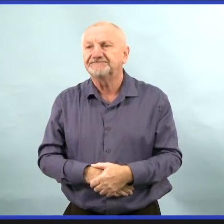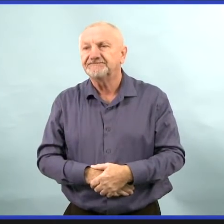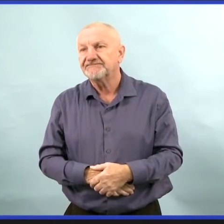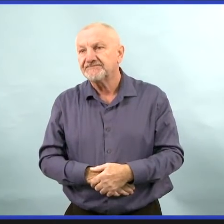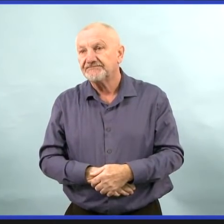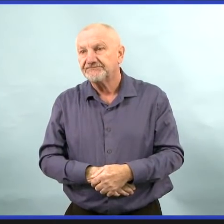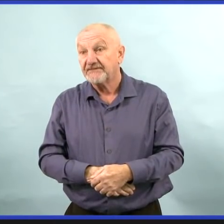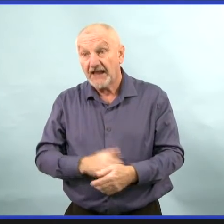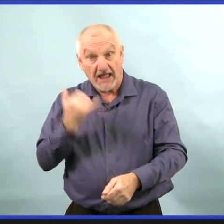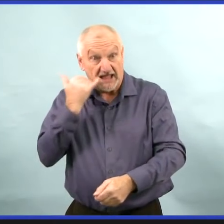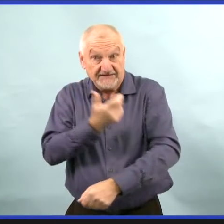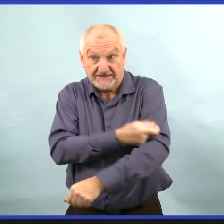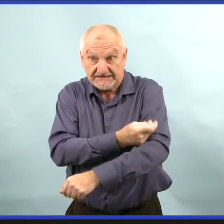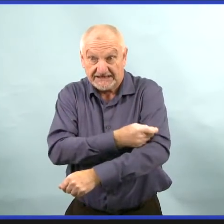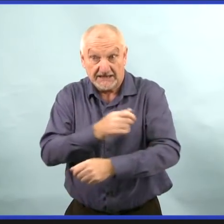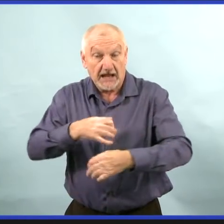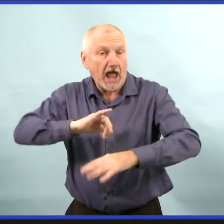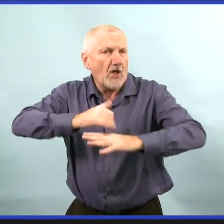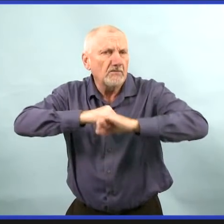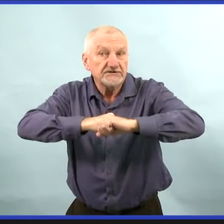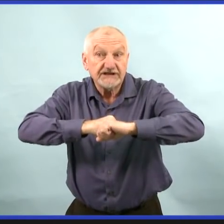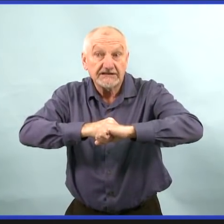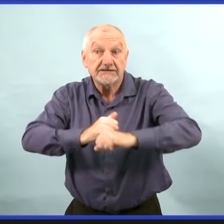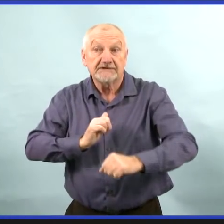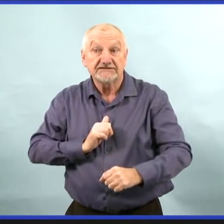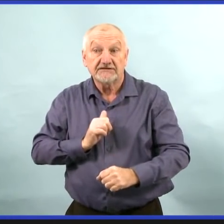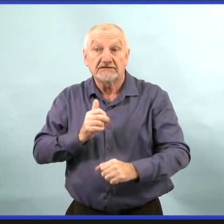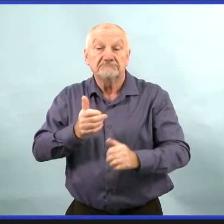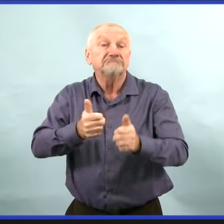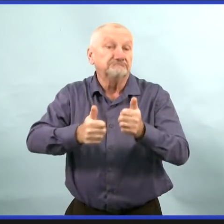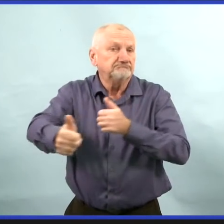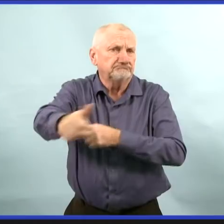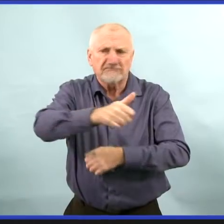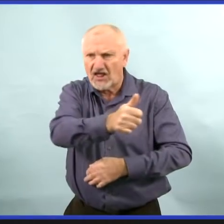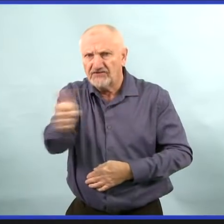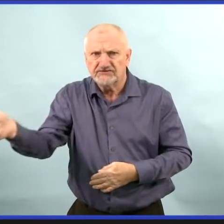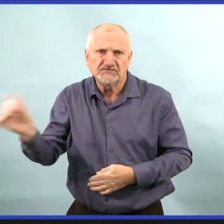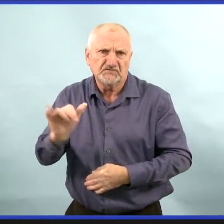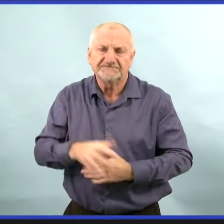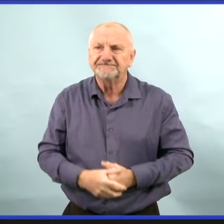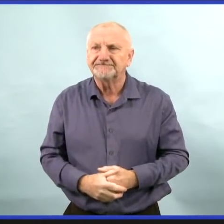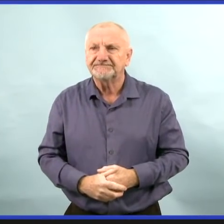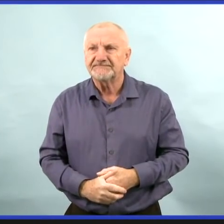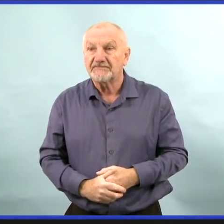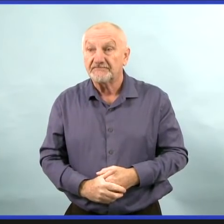a difference in this fourth way for us but we still need many manitobans to to get vaccinated